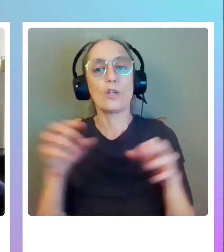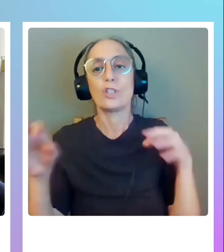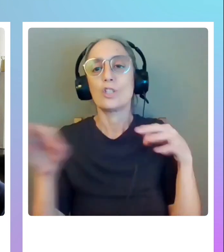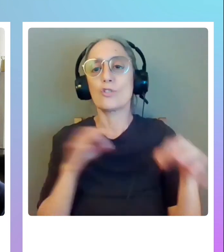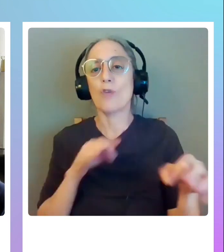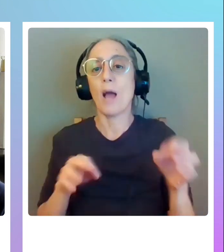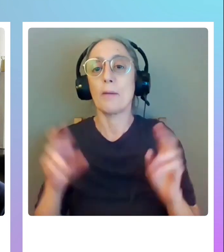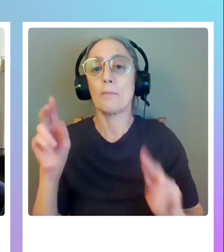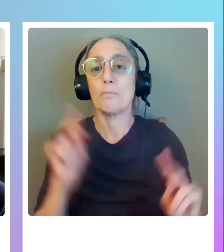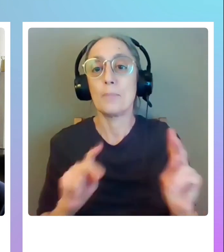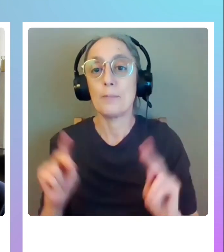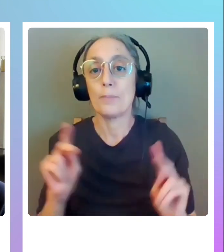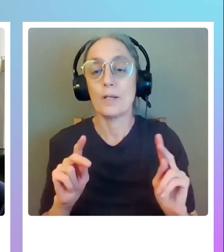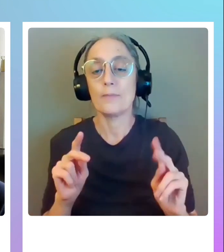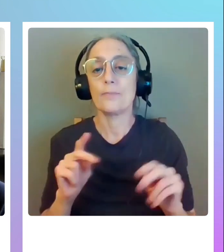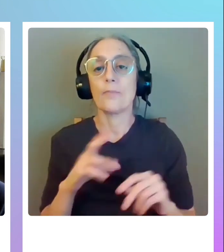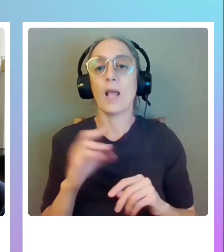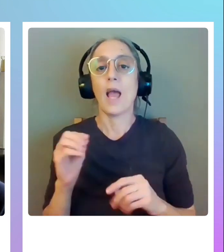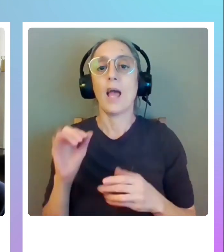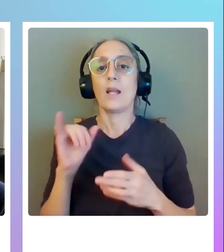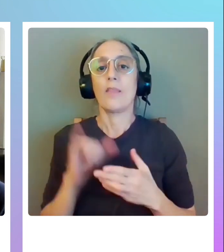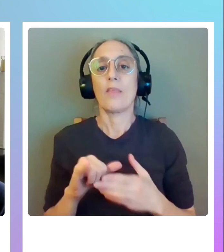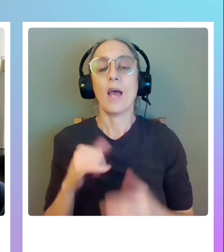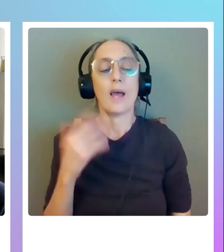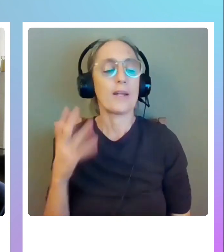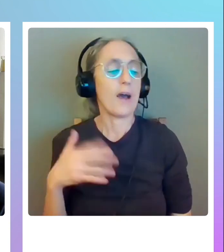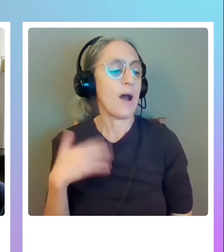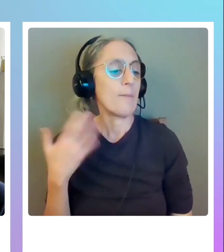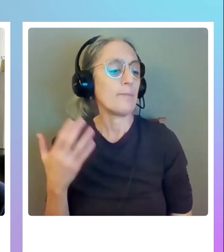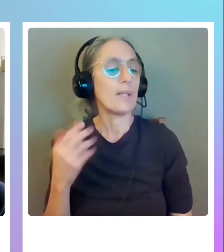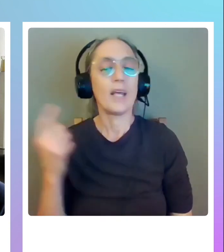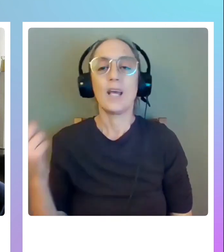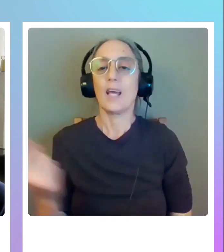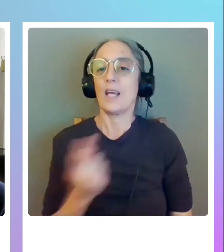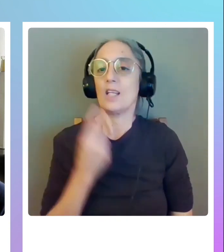and that it's always in a positive light.